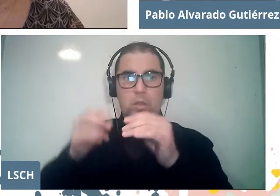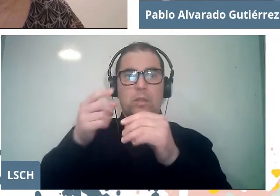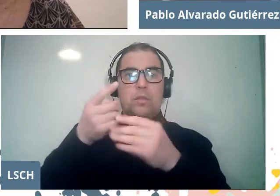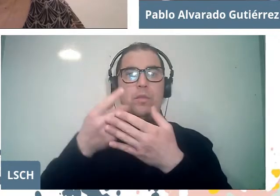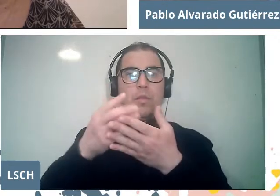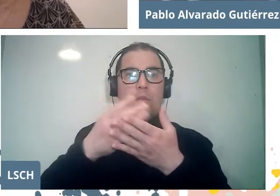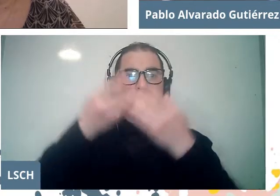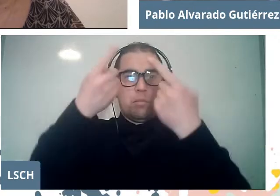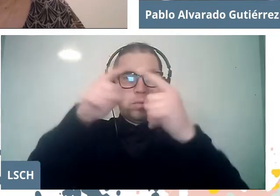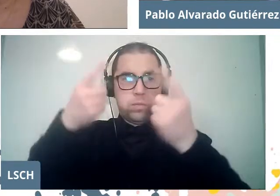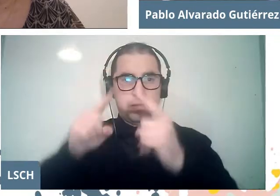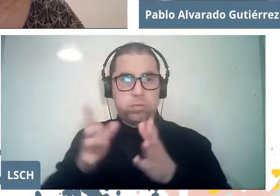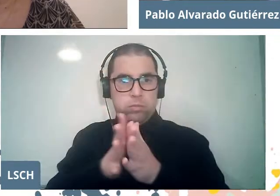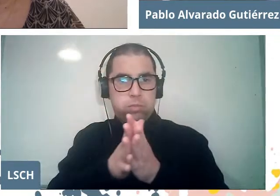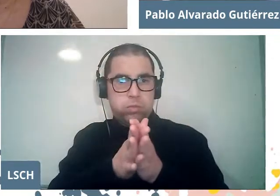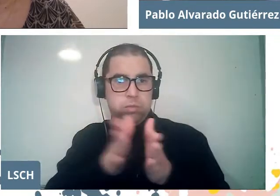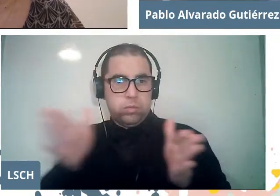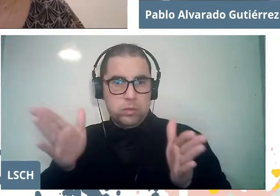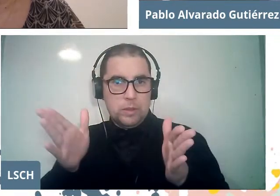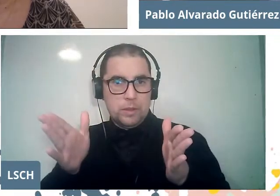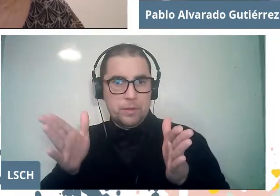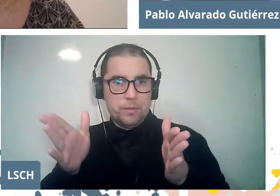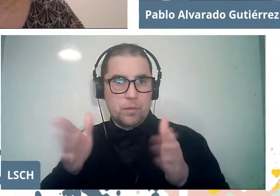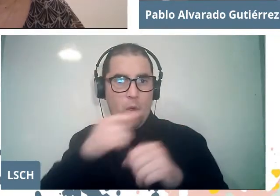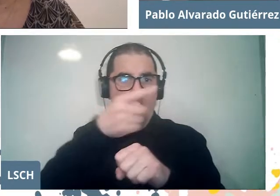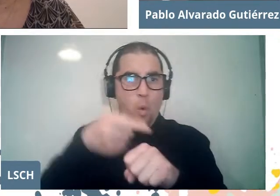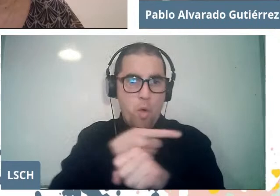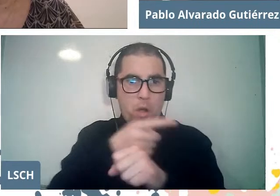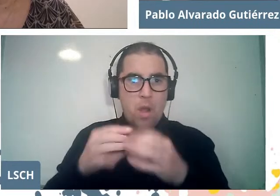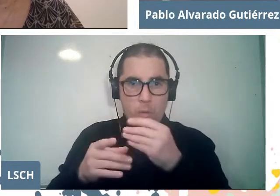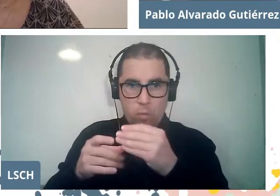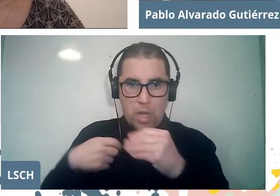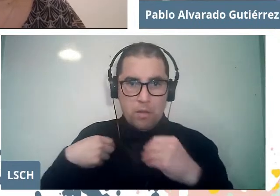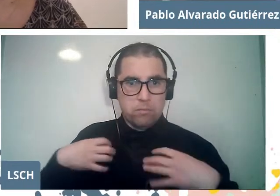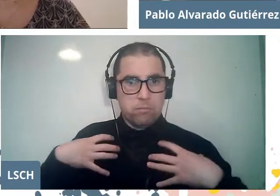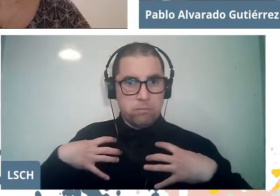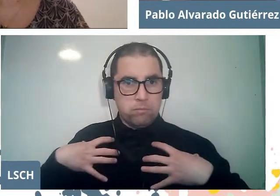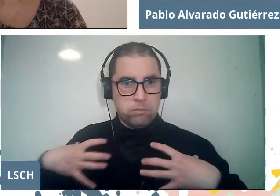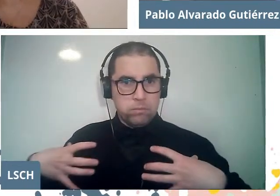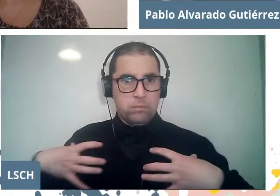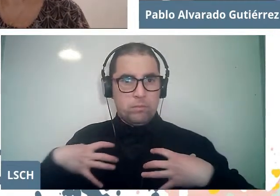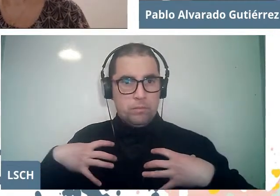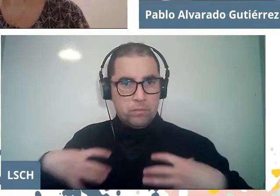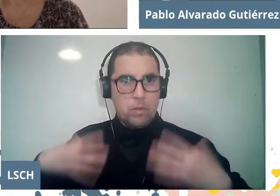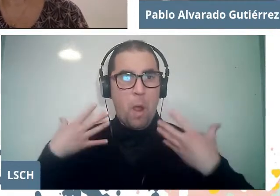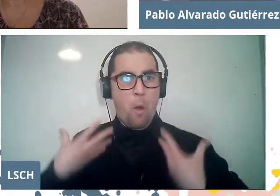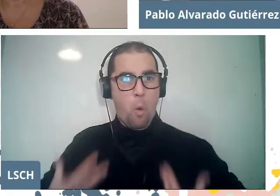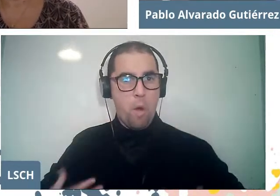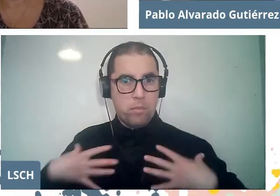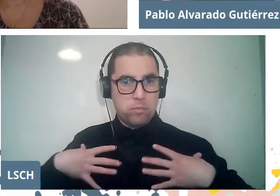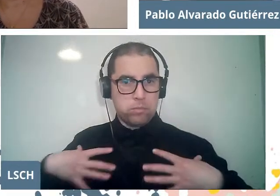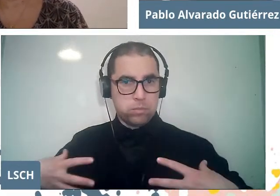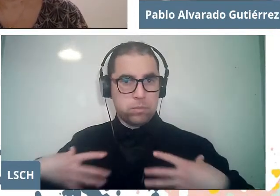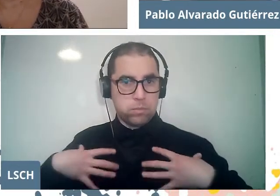that lasts an hour if he does not have a physical preparation with his instrument.